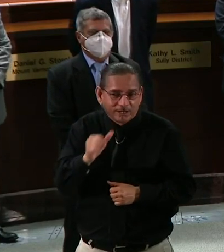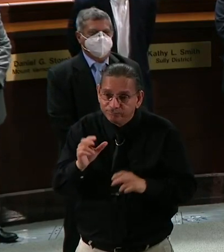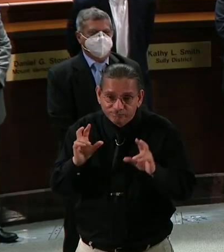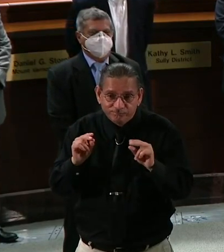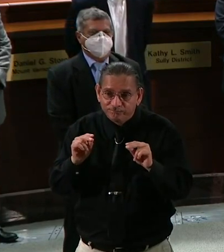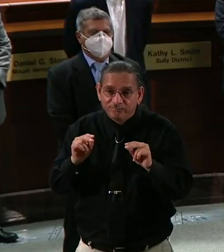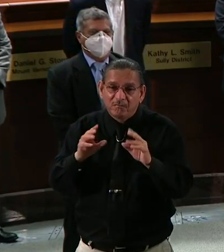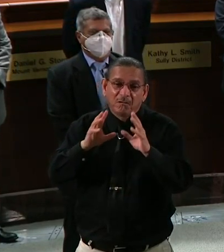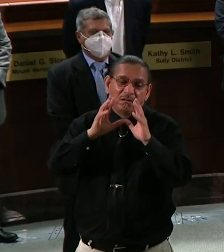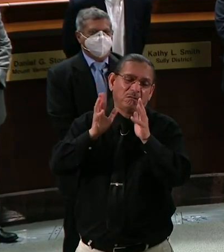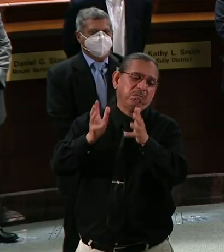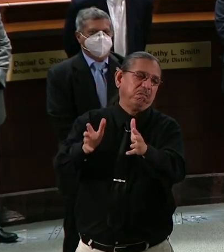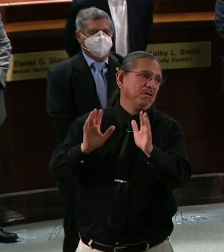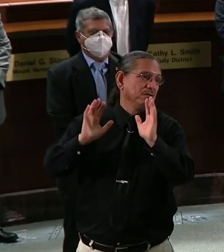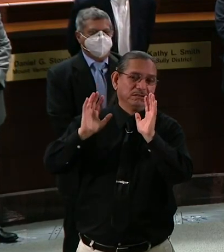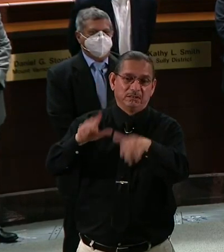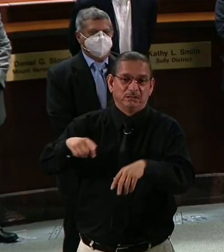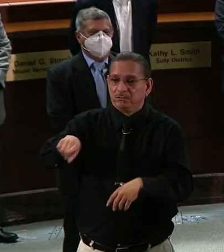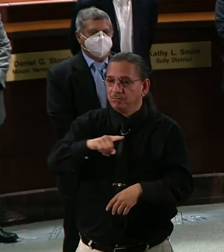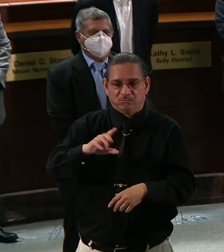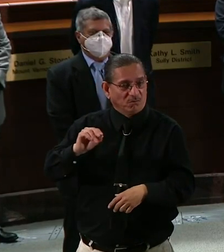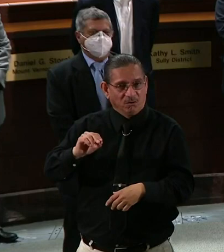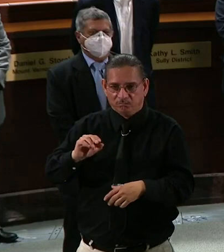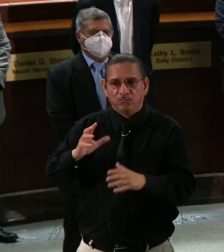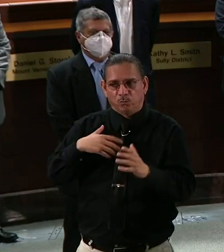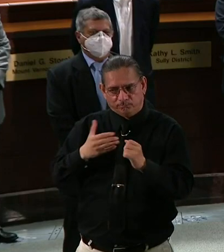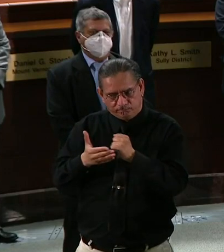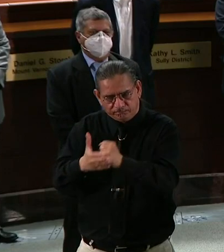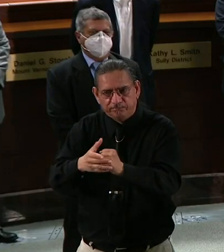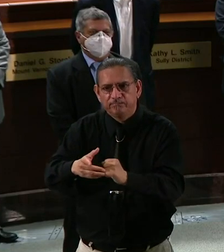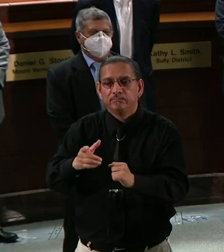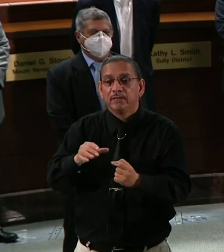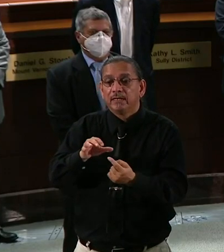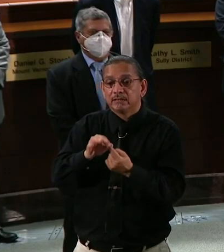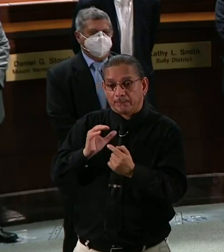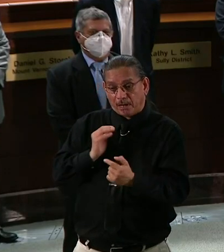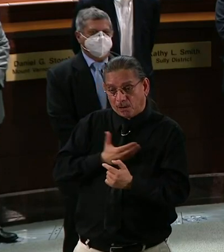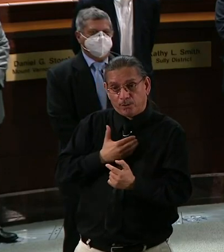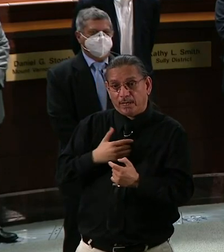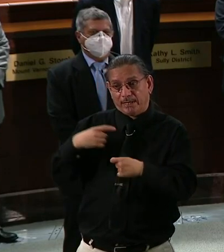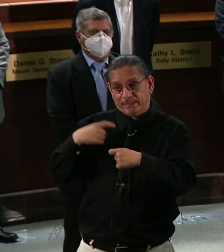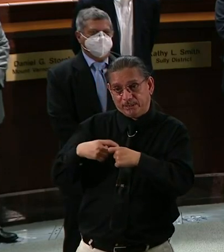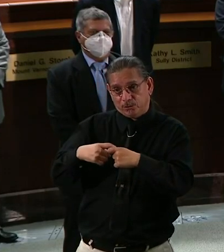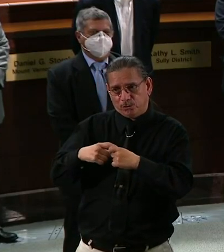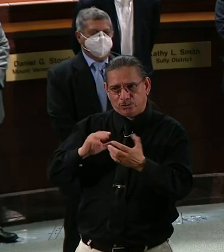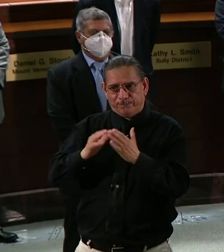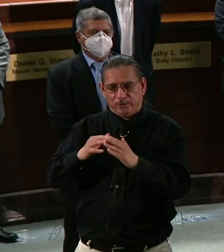SEEN OR NOT READ THIS IT WOULD BE THAT BUT I LEFT PERSONAS.